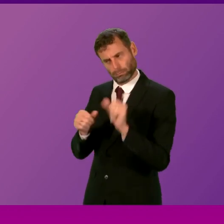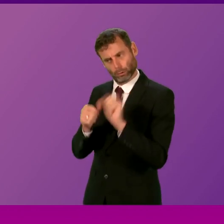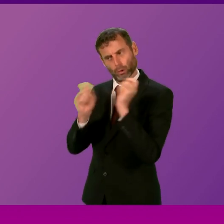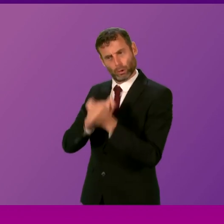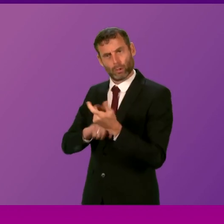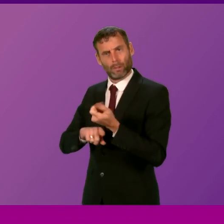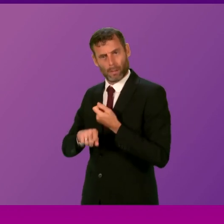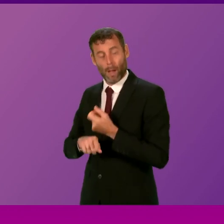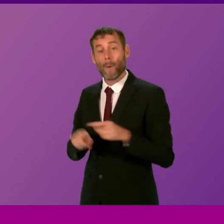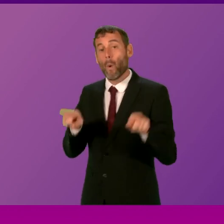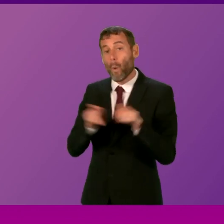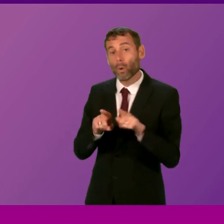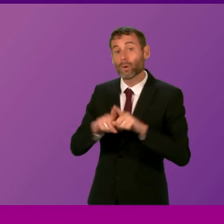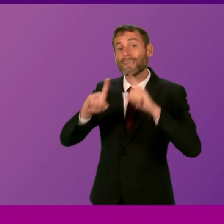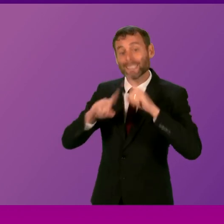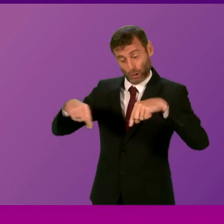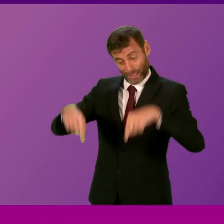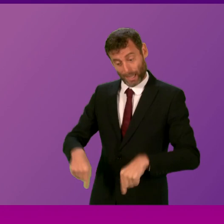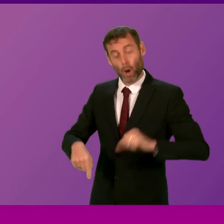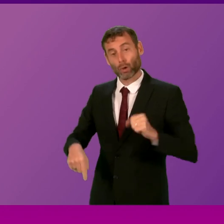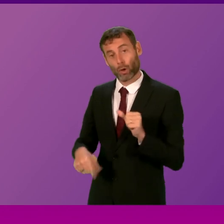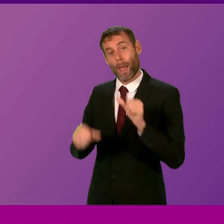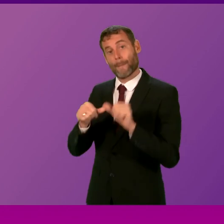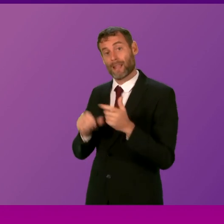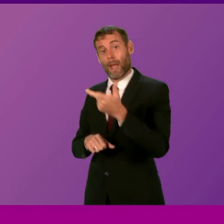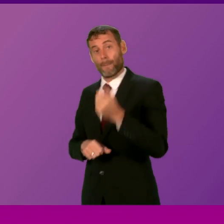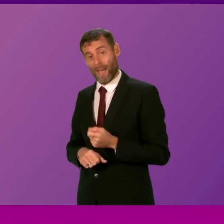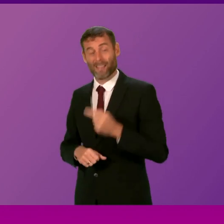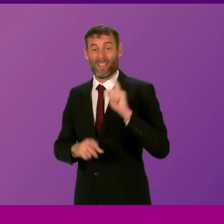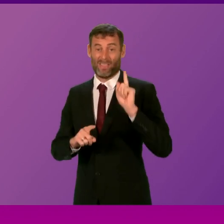of course, are better paid in Scotland than those anywhere else in these islands,